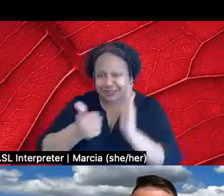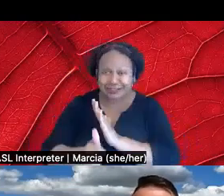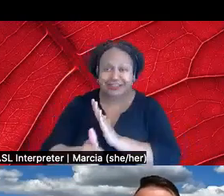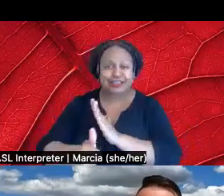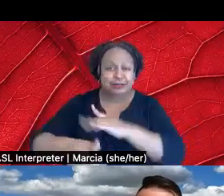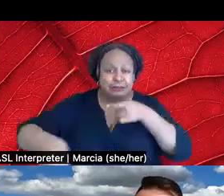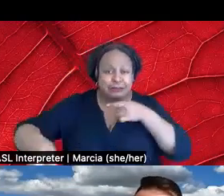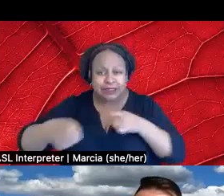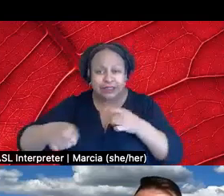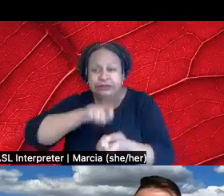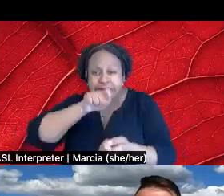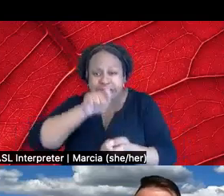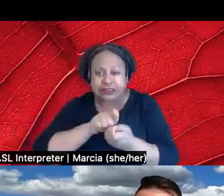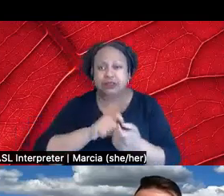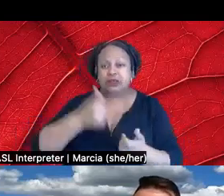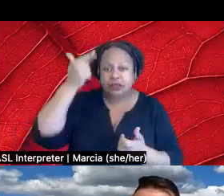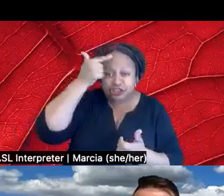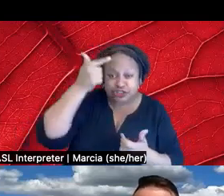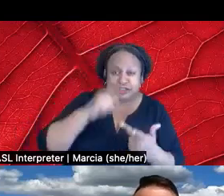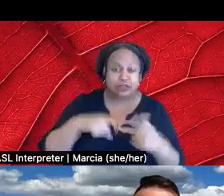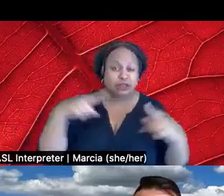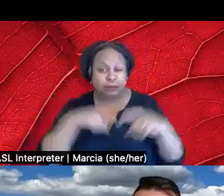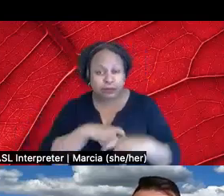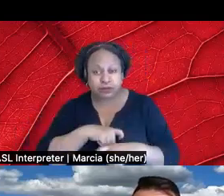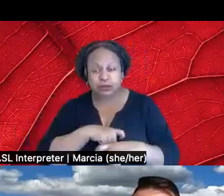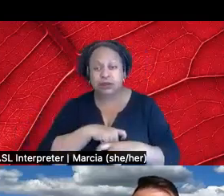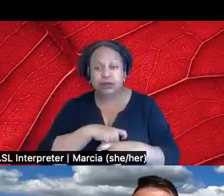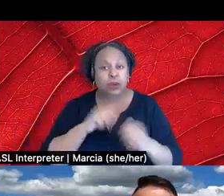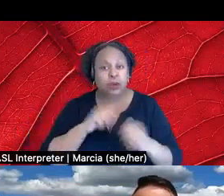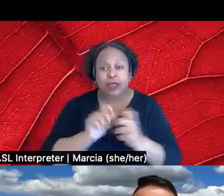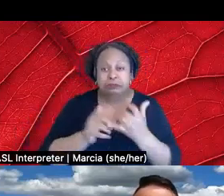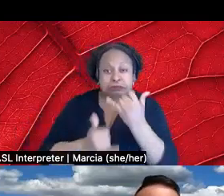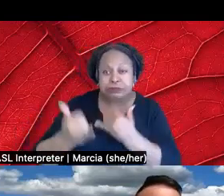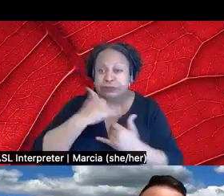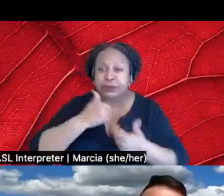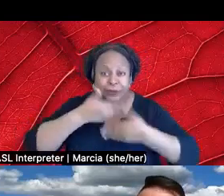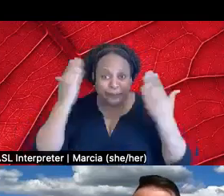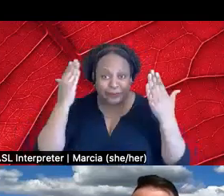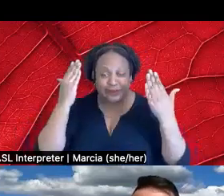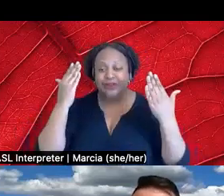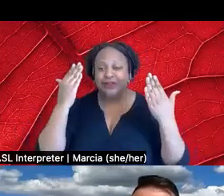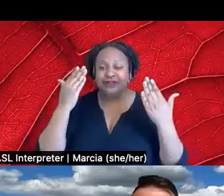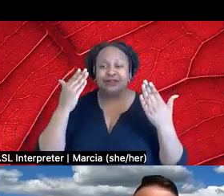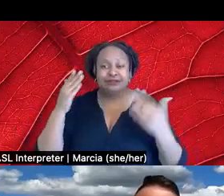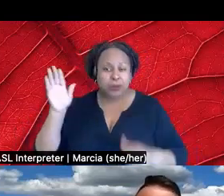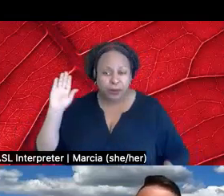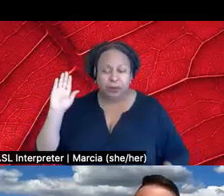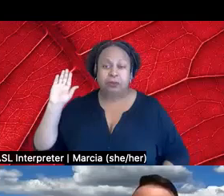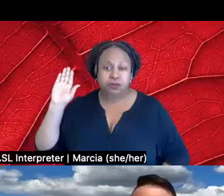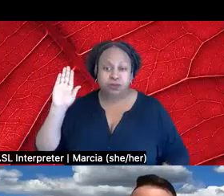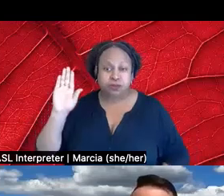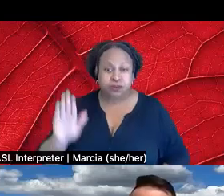logistics and complexity without error and all the while patiently listening to me every